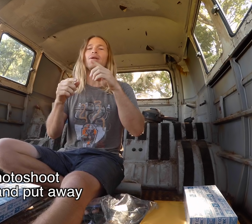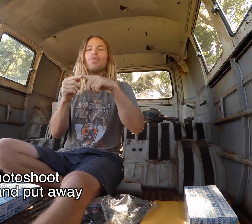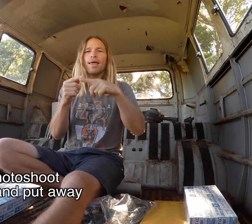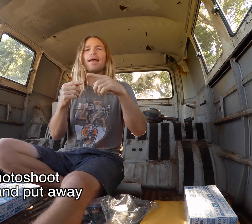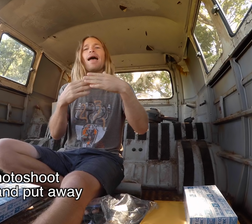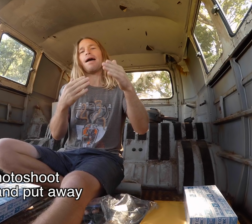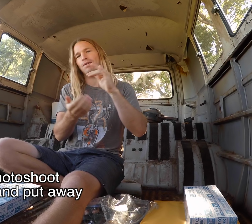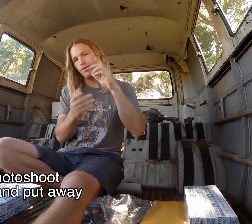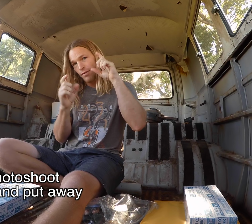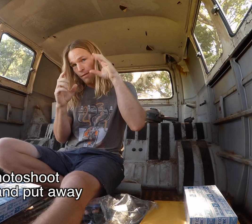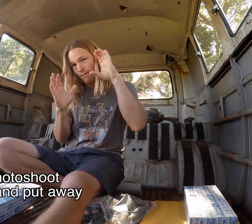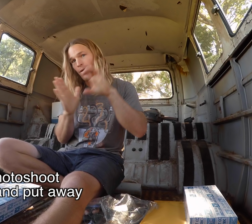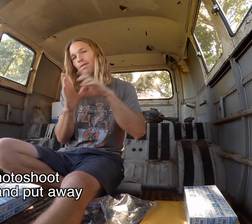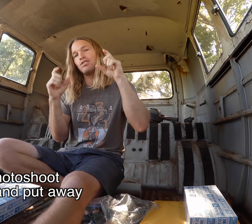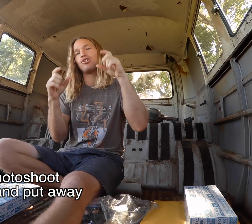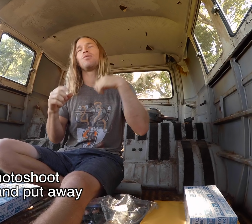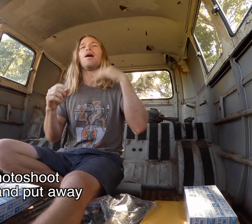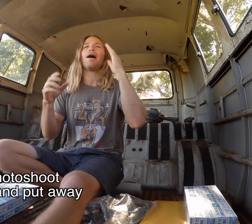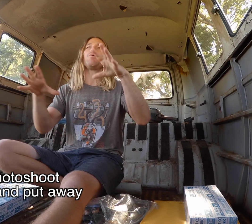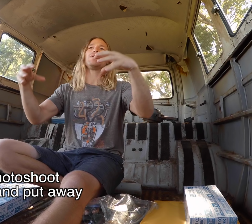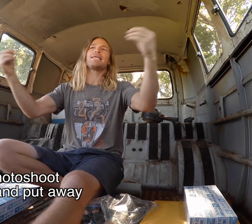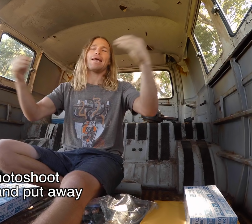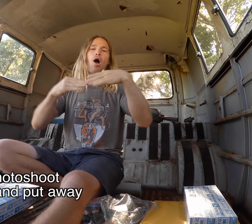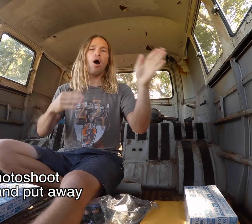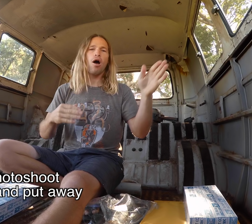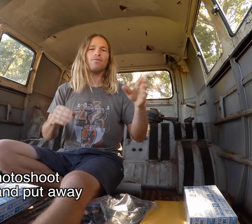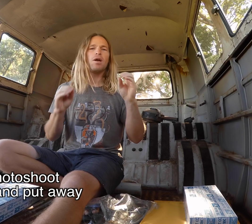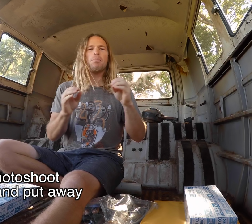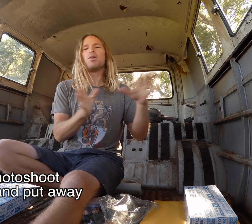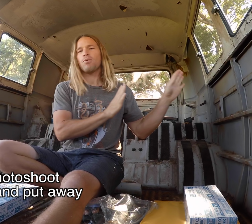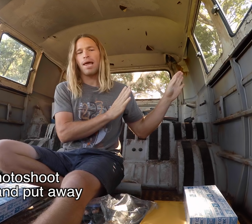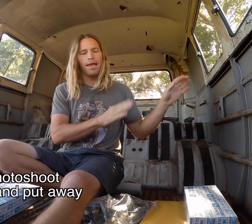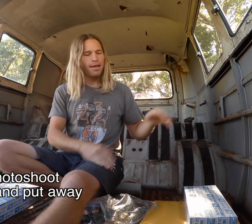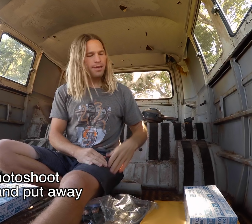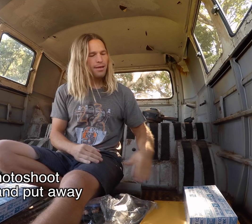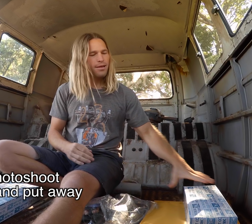then after the photoshoot, I will take them off and put away